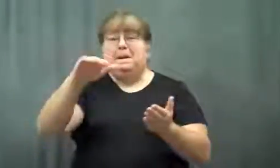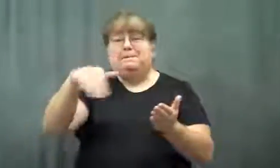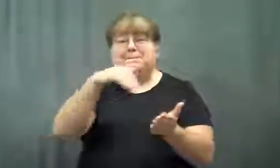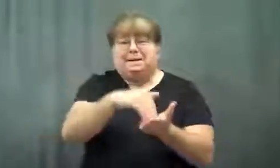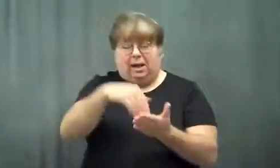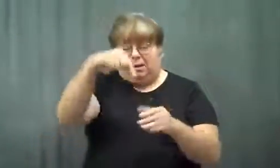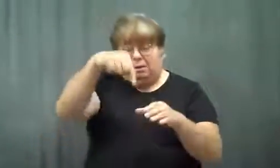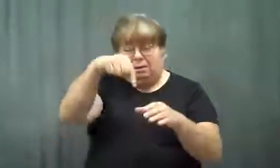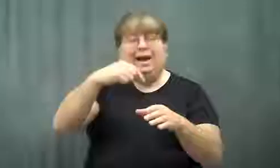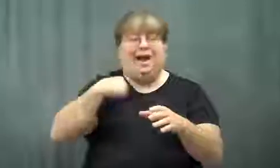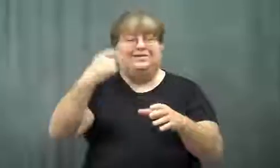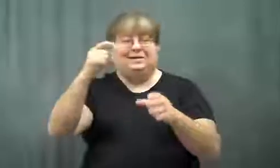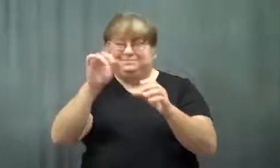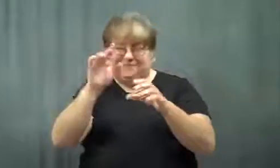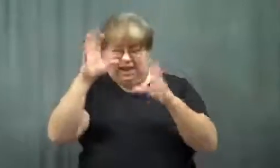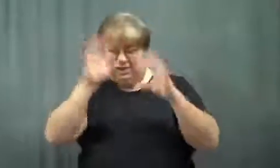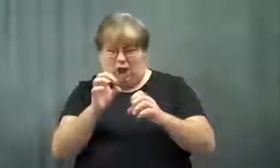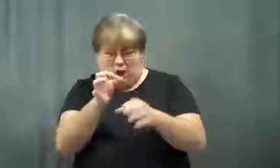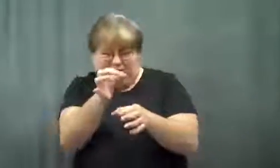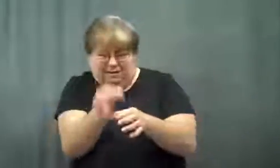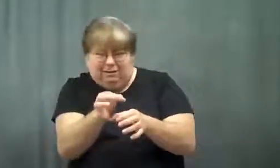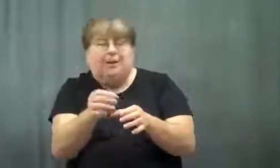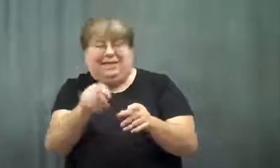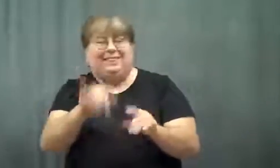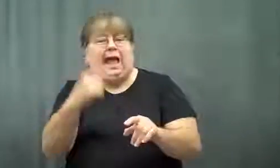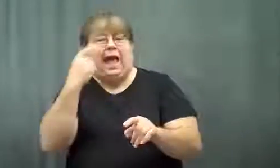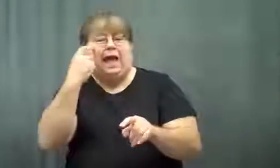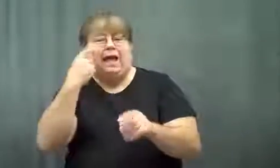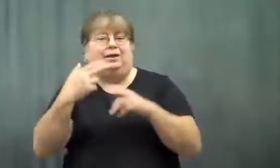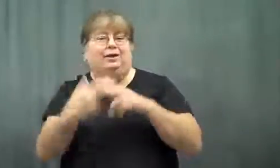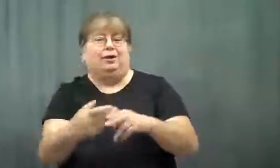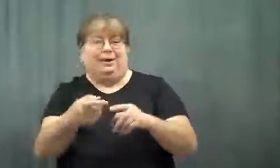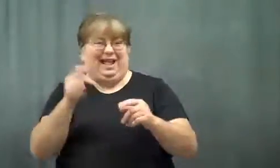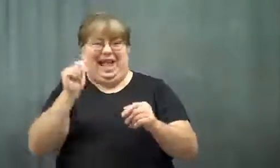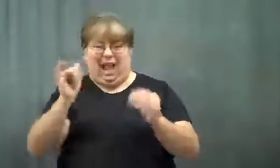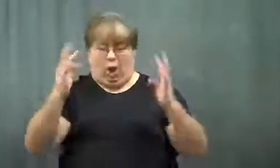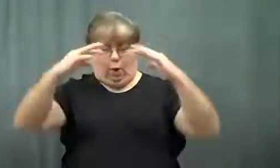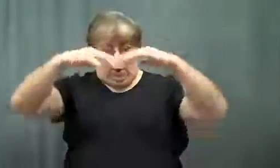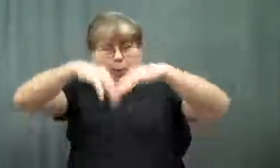There is a dark spot in the middle called the eye, where the air sinks in.